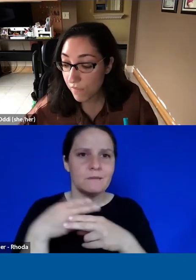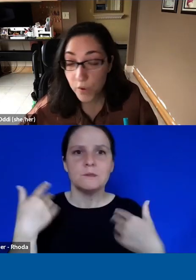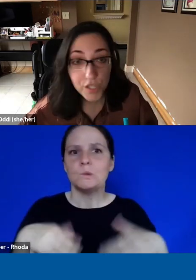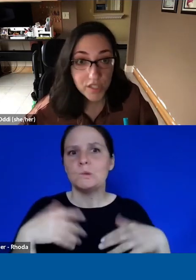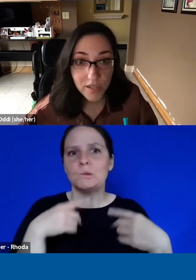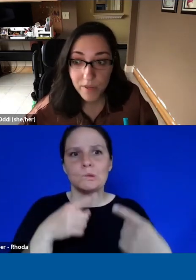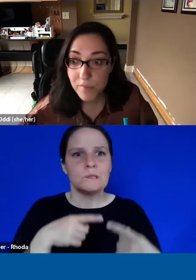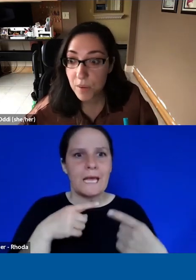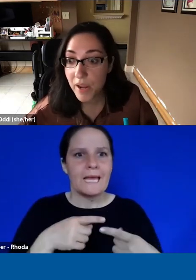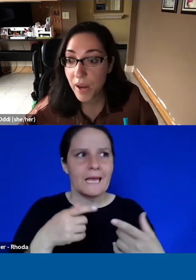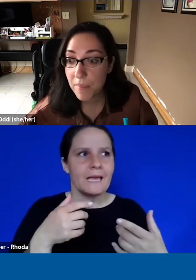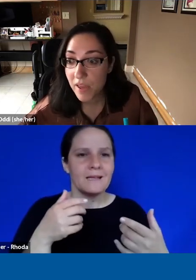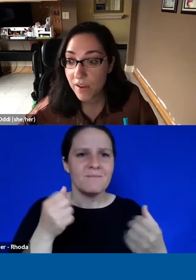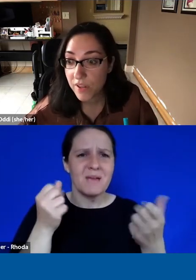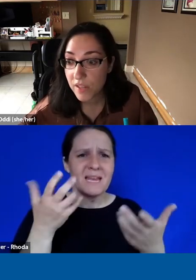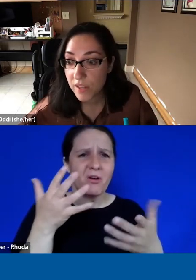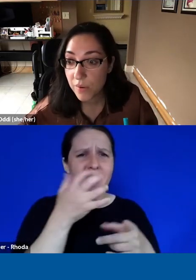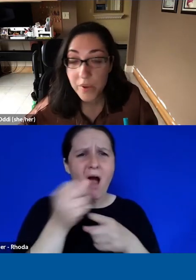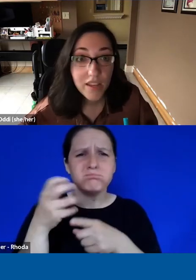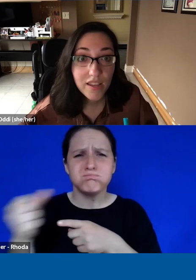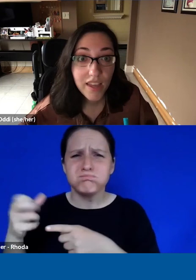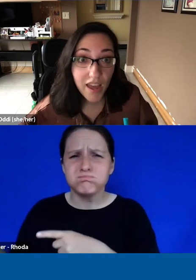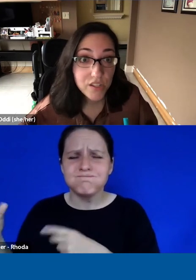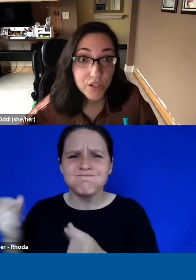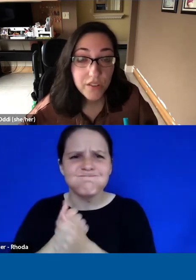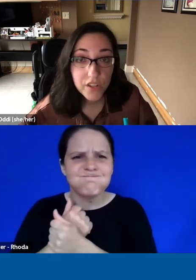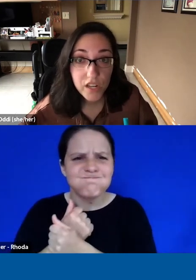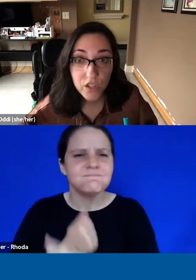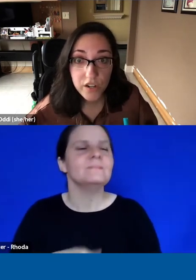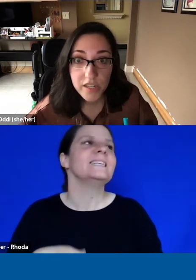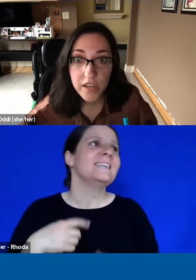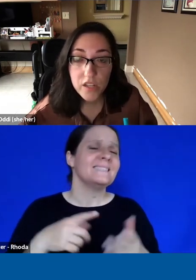Unfortunately, sometimes there might not be everything that we can do if it is already taken.